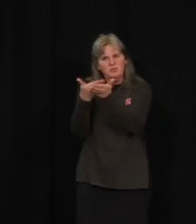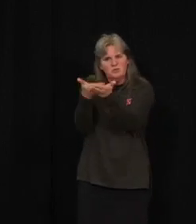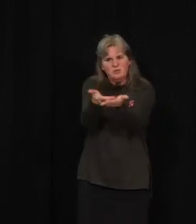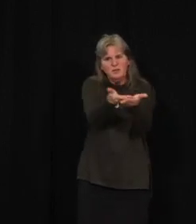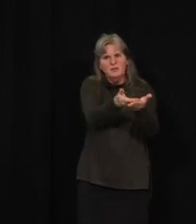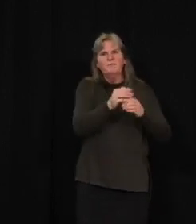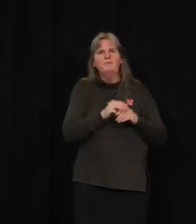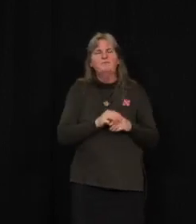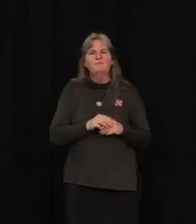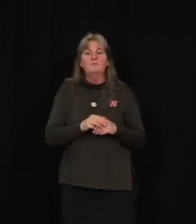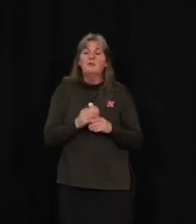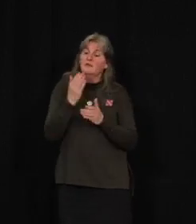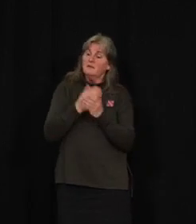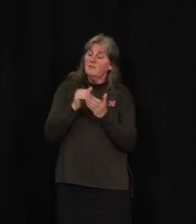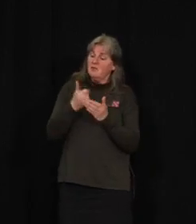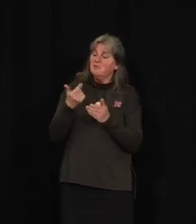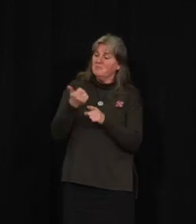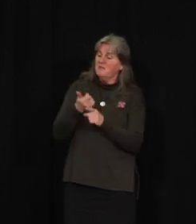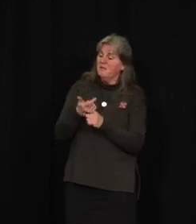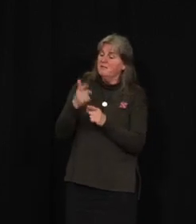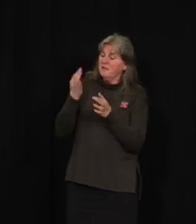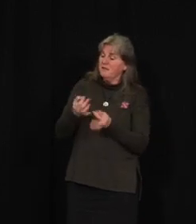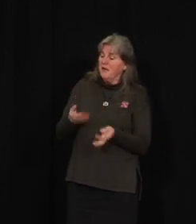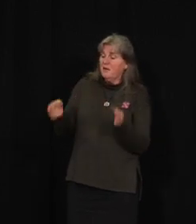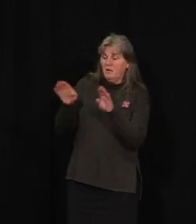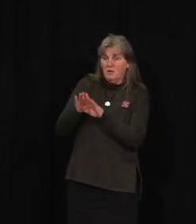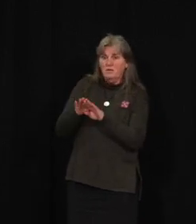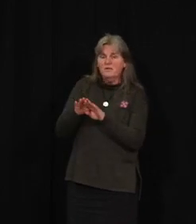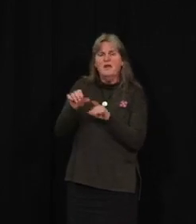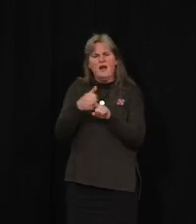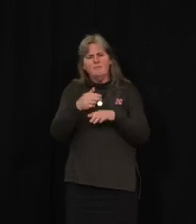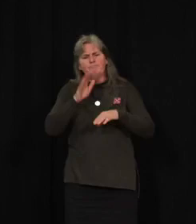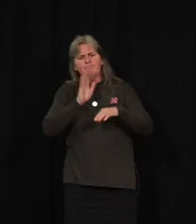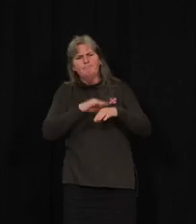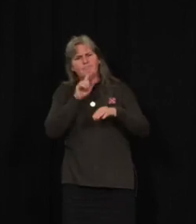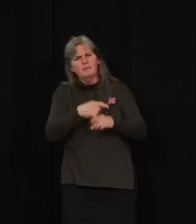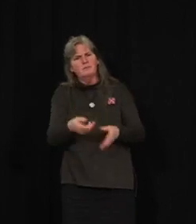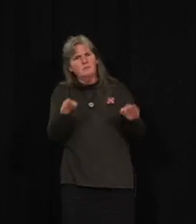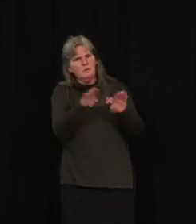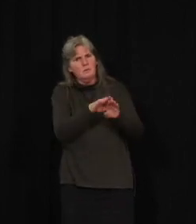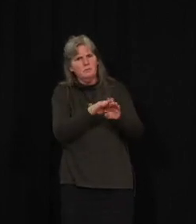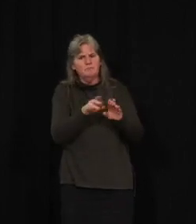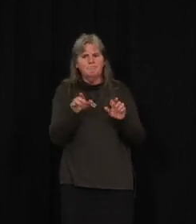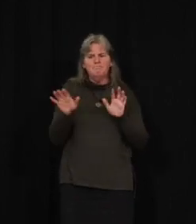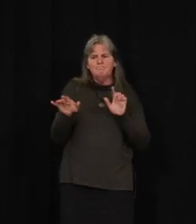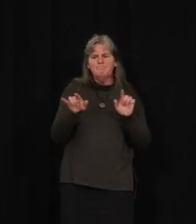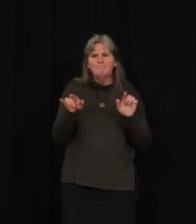Others were advised to close due to particular risks or circumstances. Either way, we appreciate the